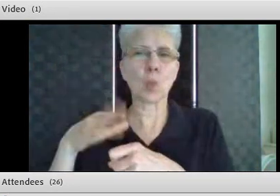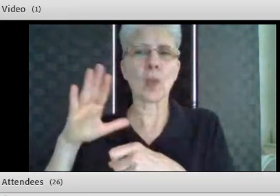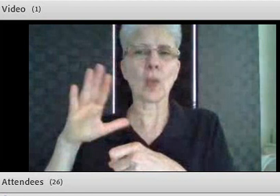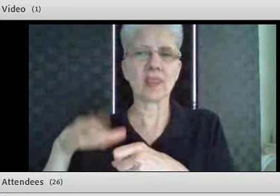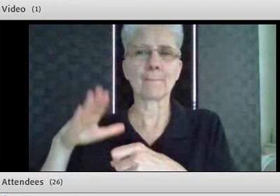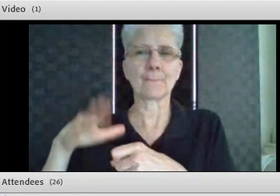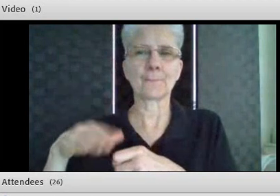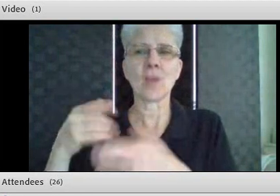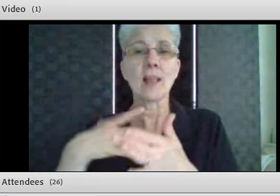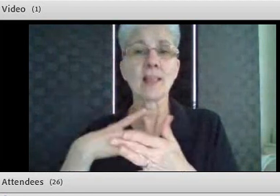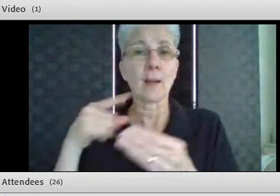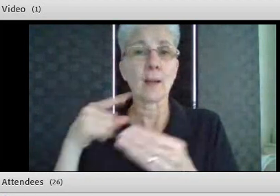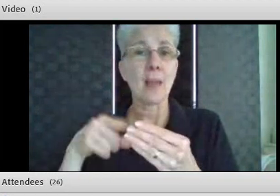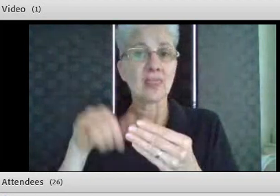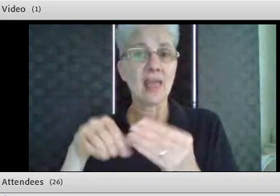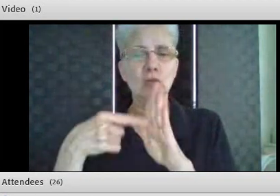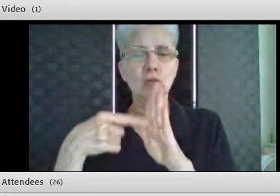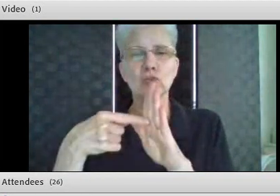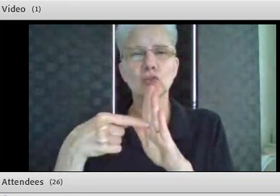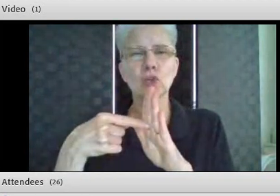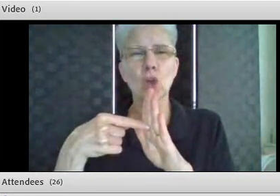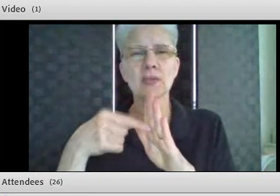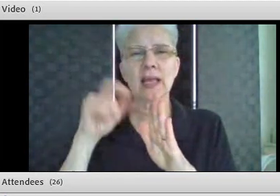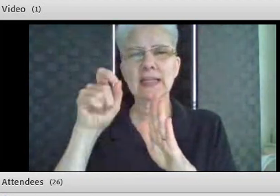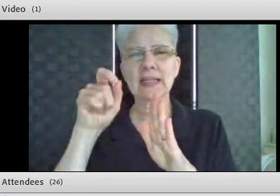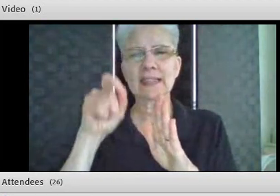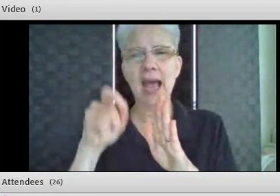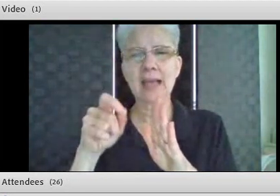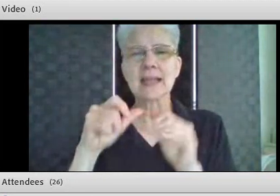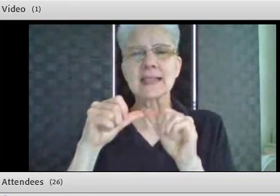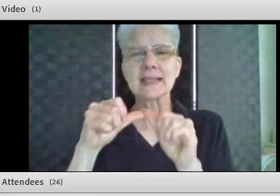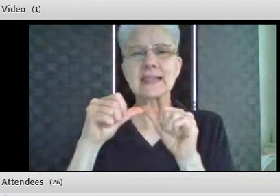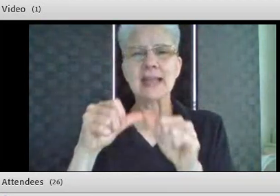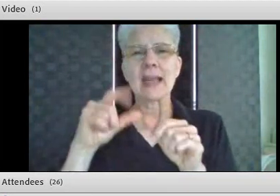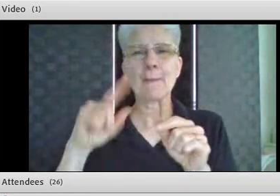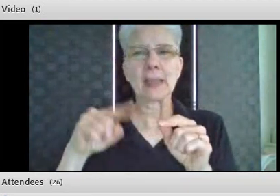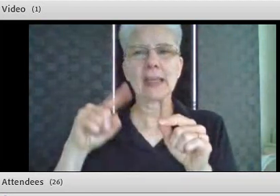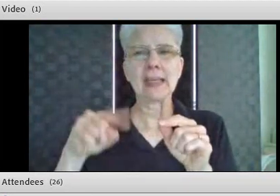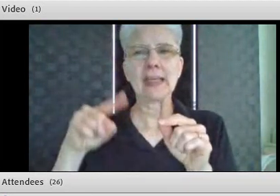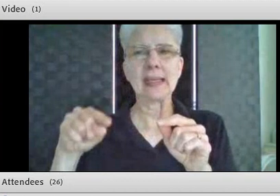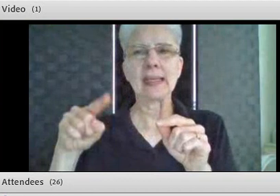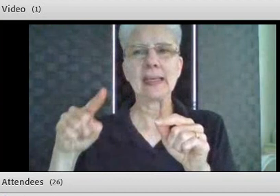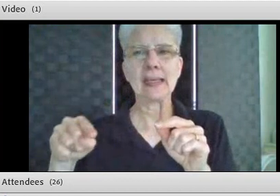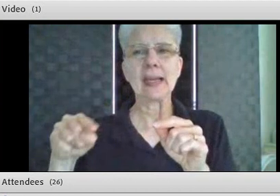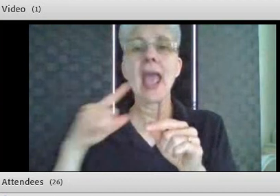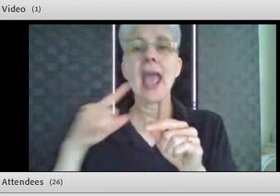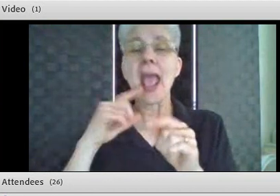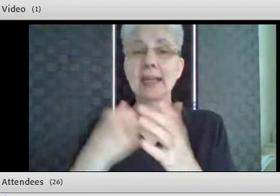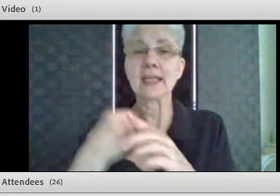So this guy right here, he's a little guy who creates a rhythm,